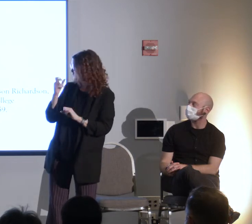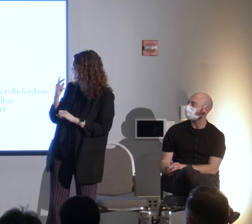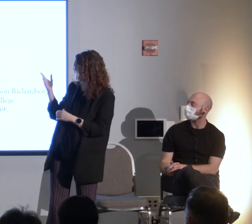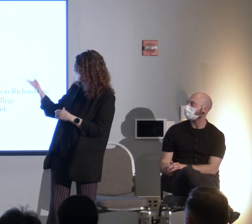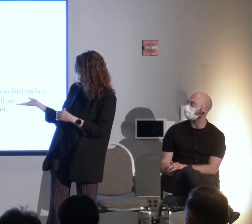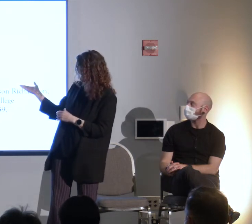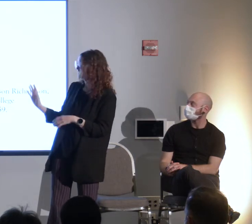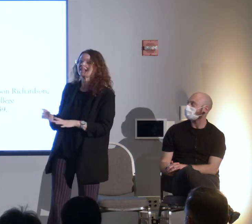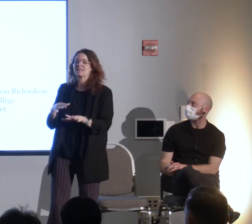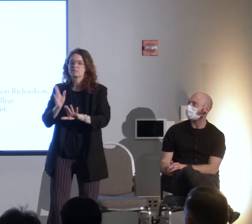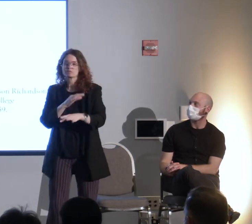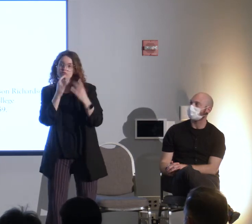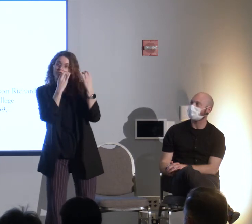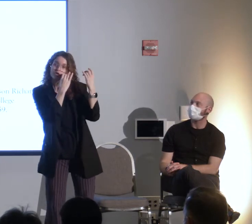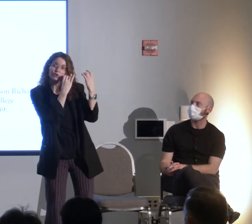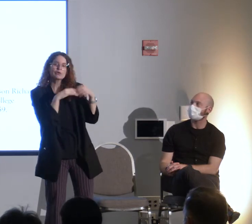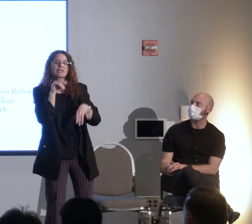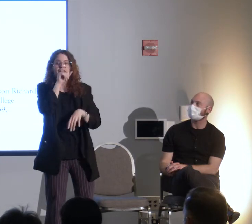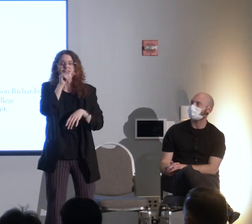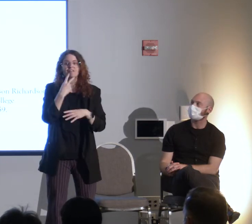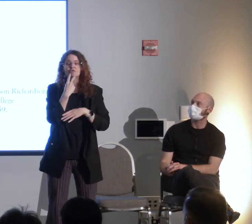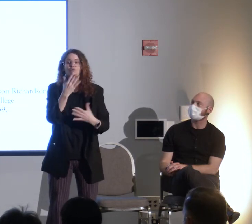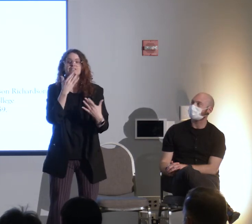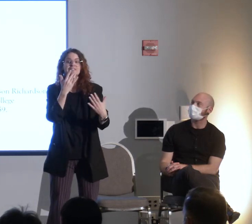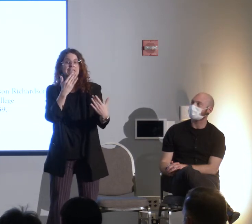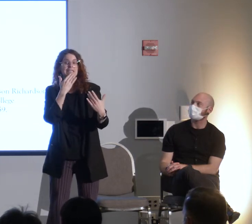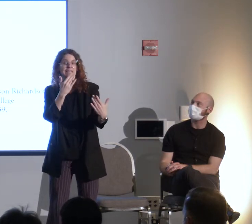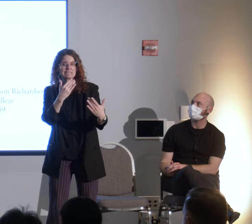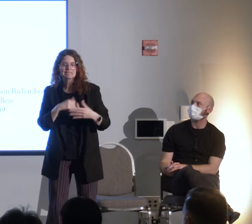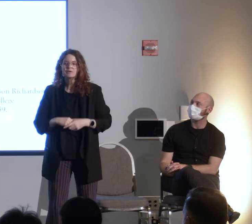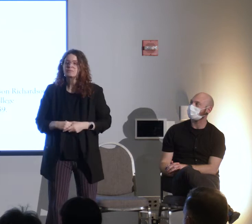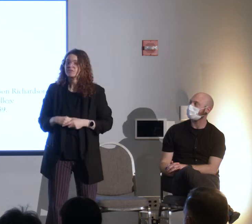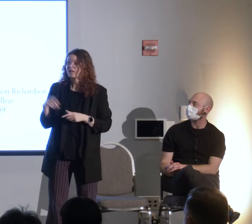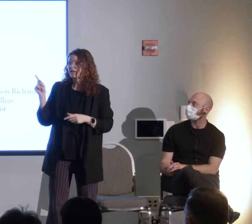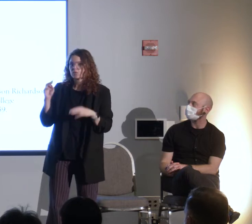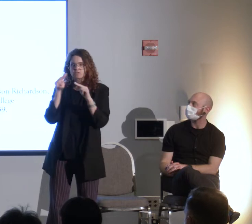He was musical, played the flute, loved to sing. He had a mathematical mind.